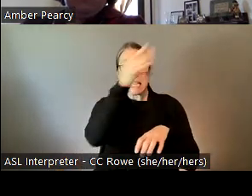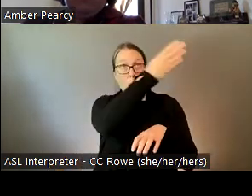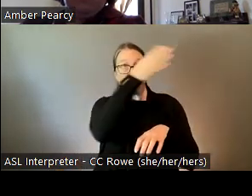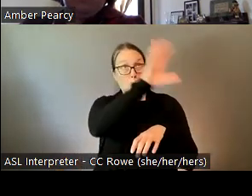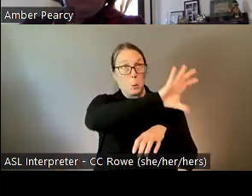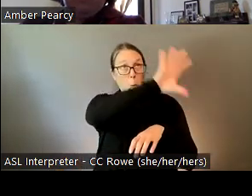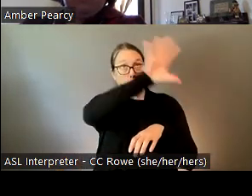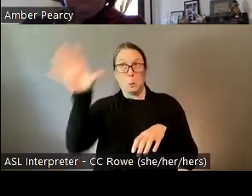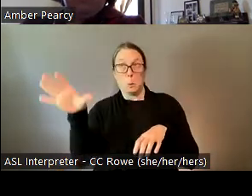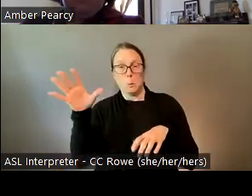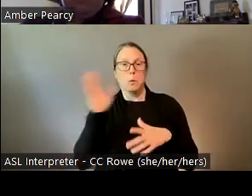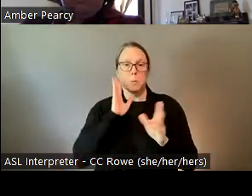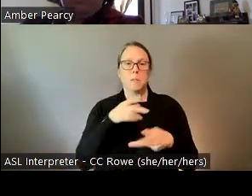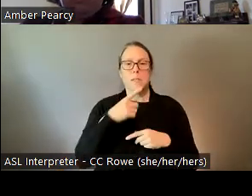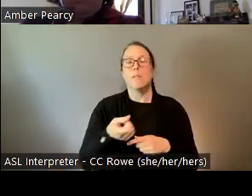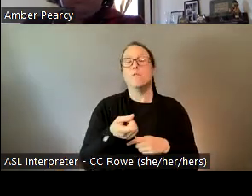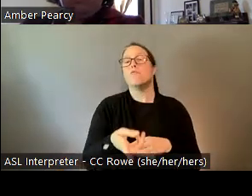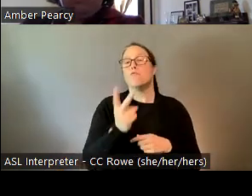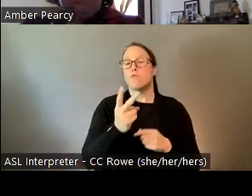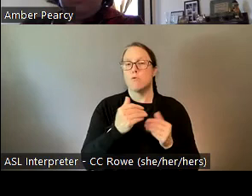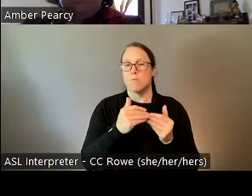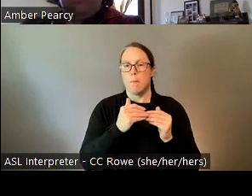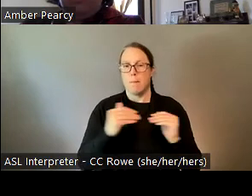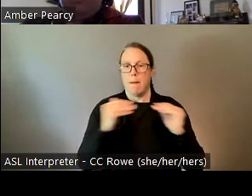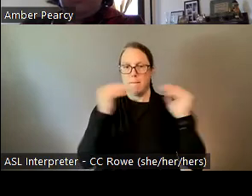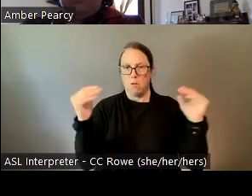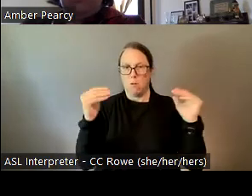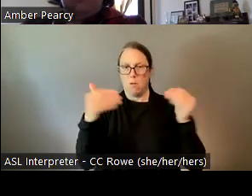is a two-level rectangular building, is supported by slim beams